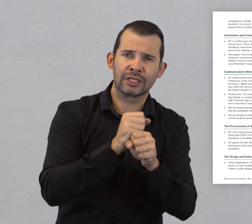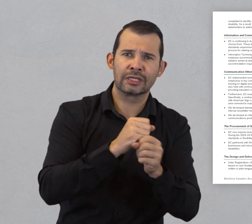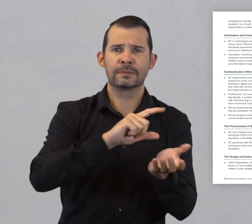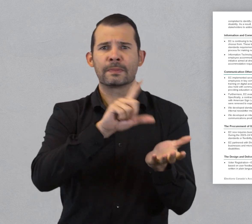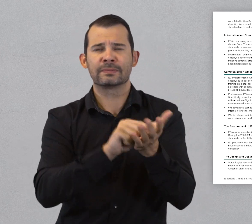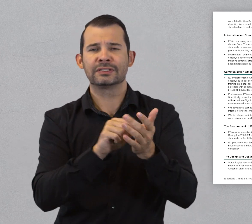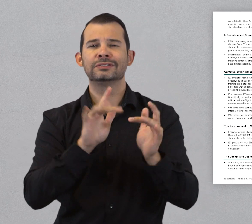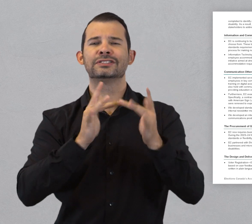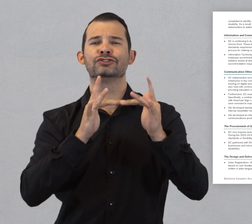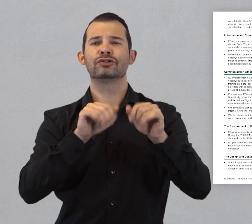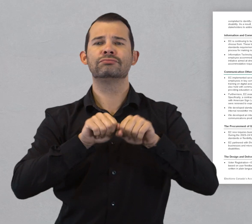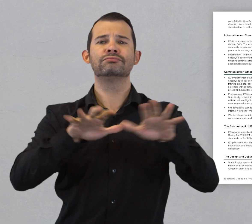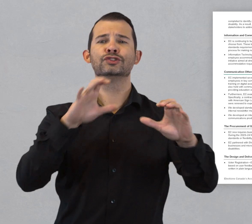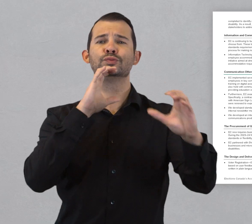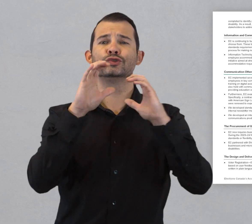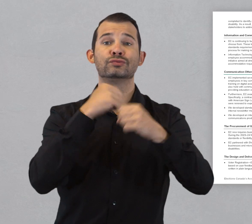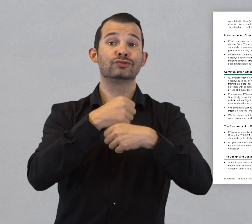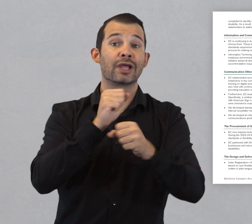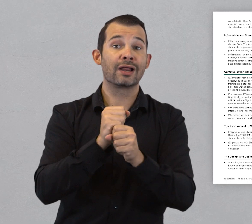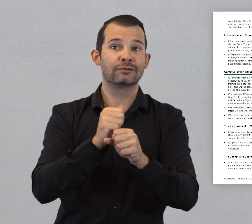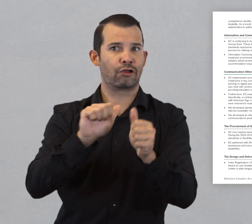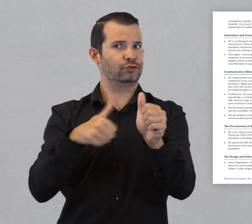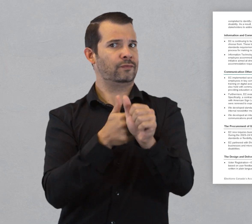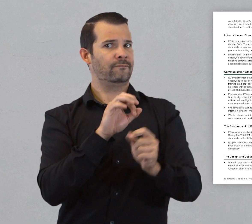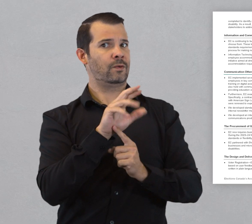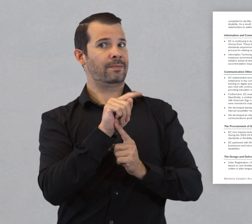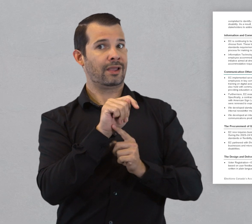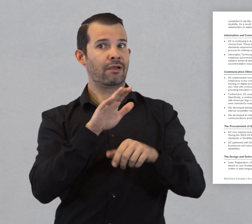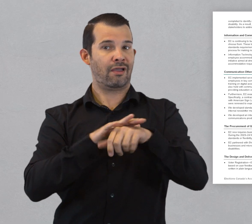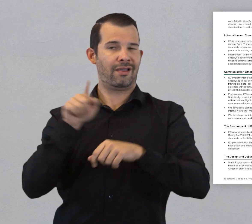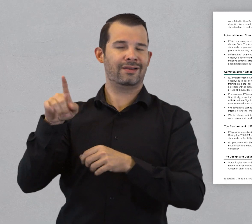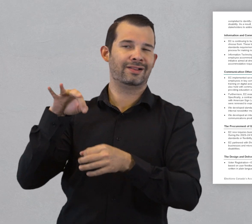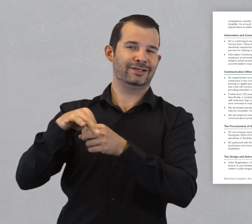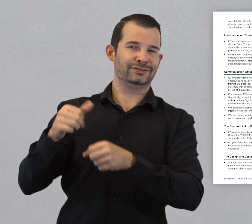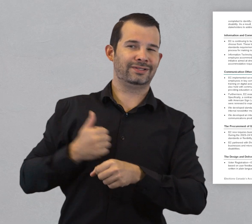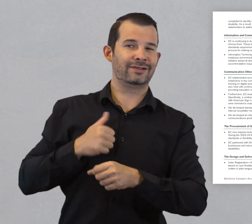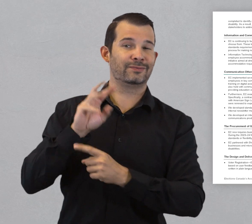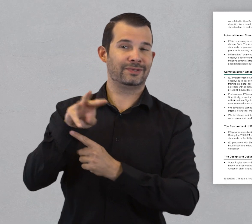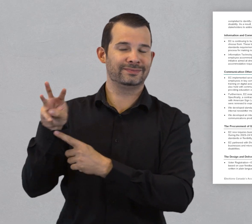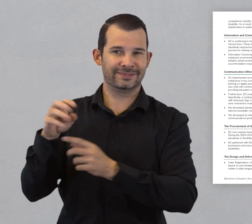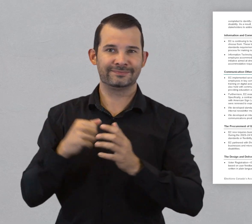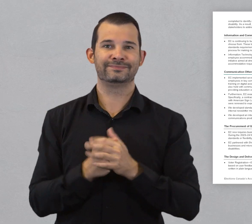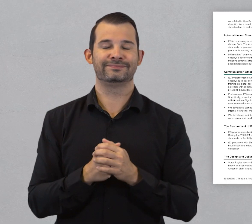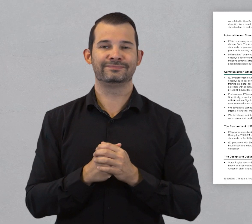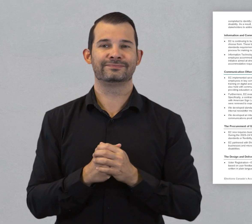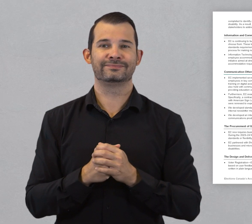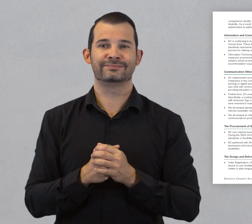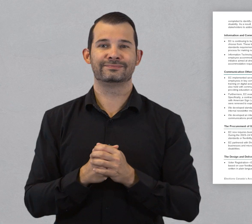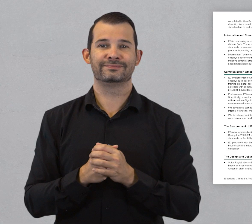publishing digital communications products in alternative formats on the EC website.